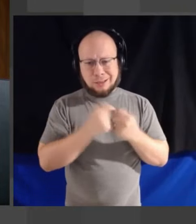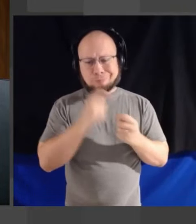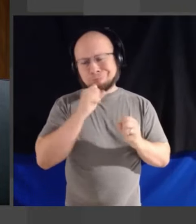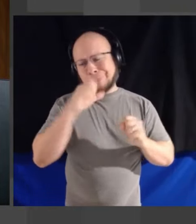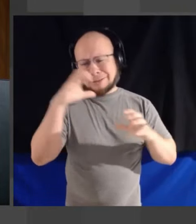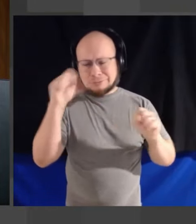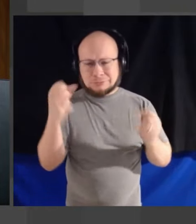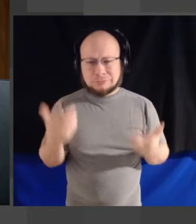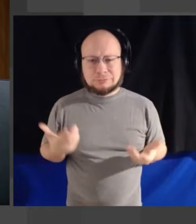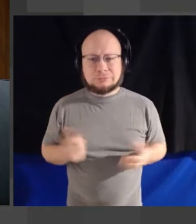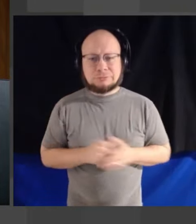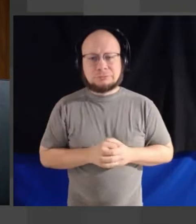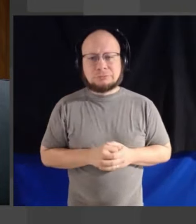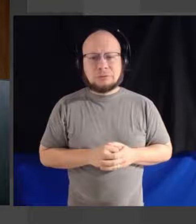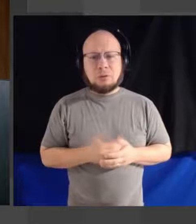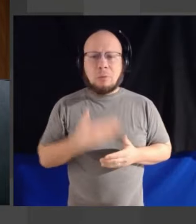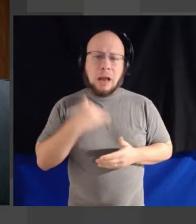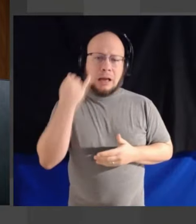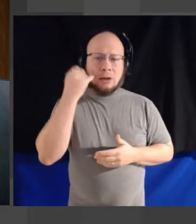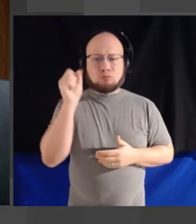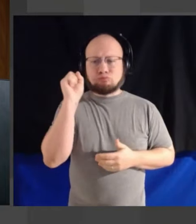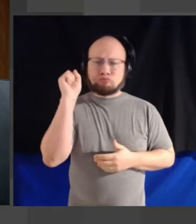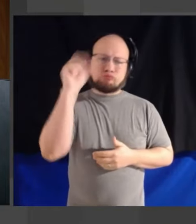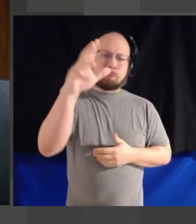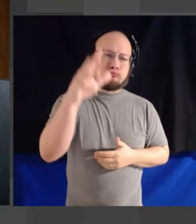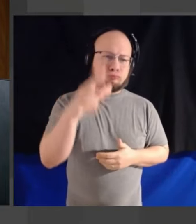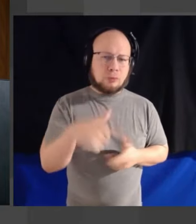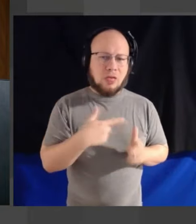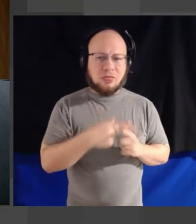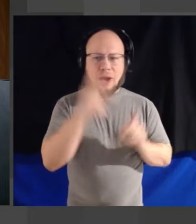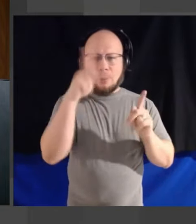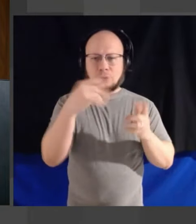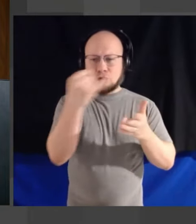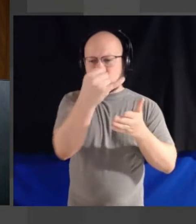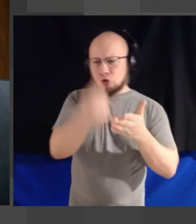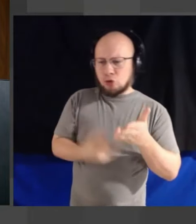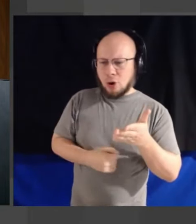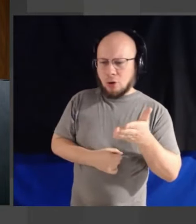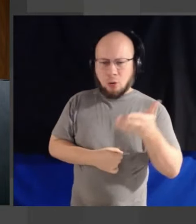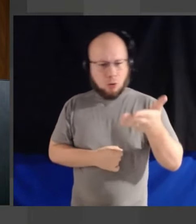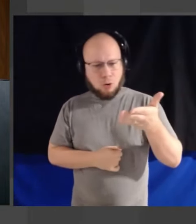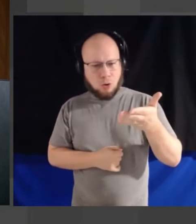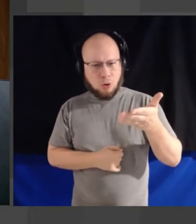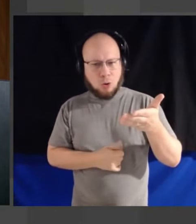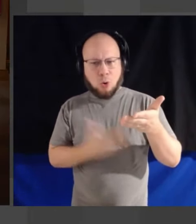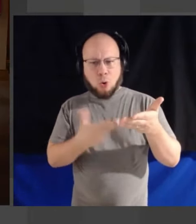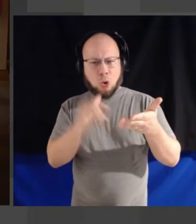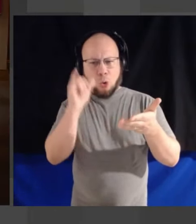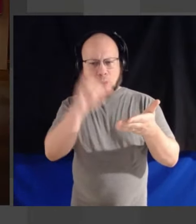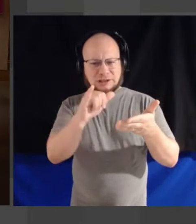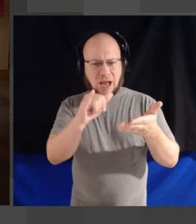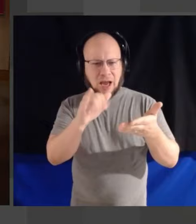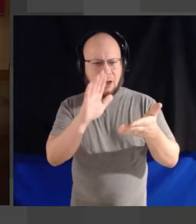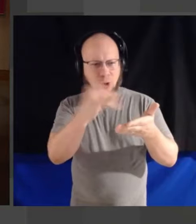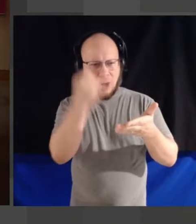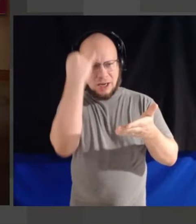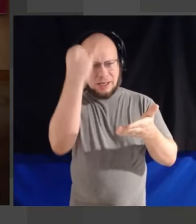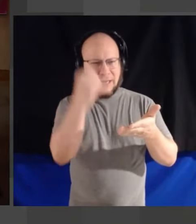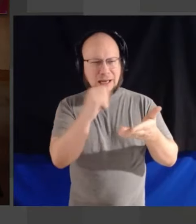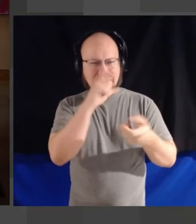THE ART TEAM IS AMAZING AS WELL.